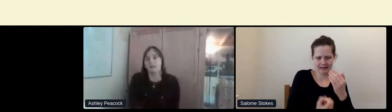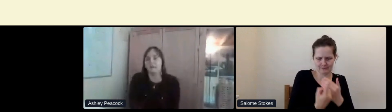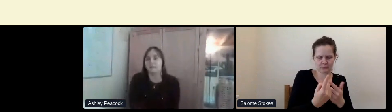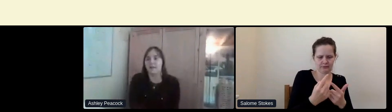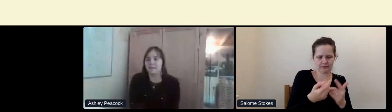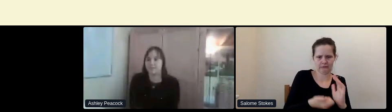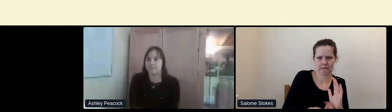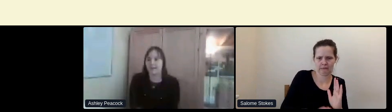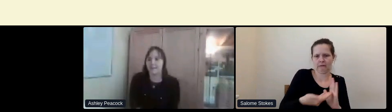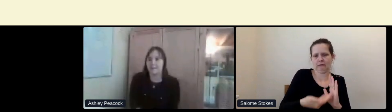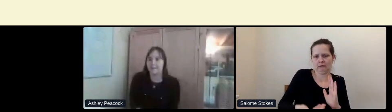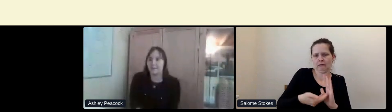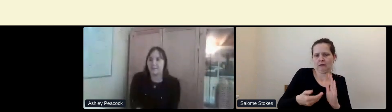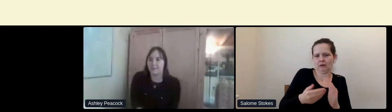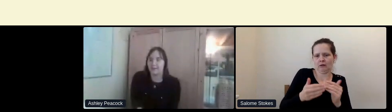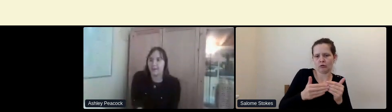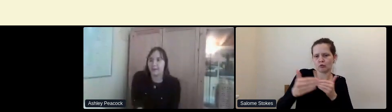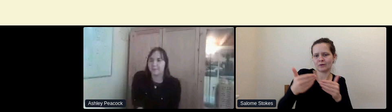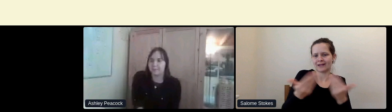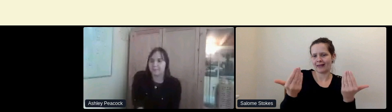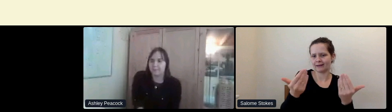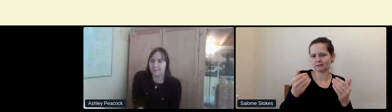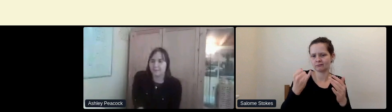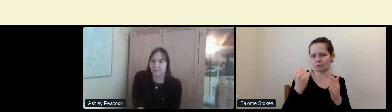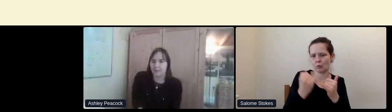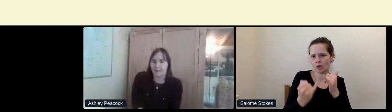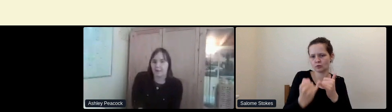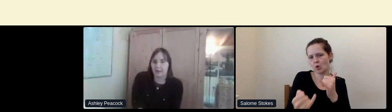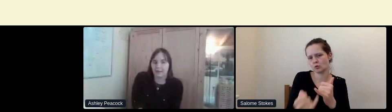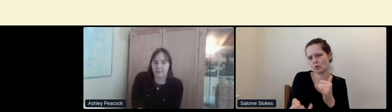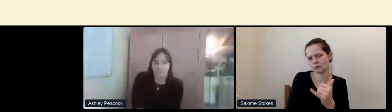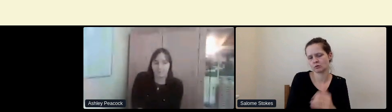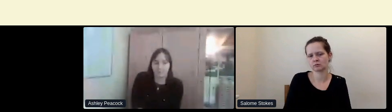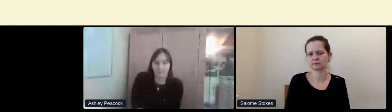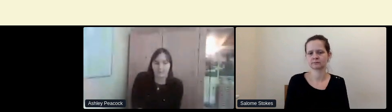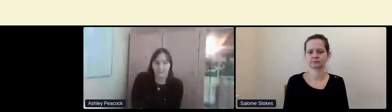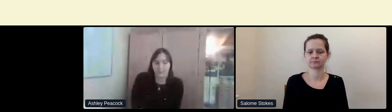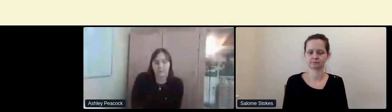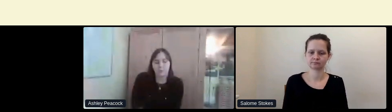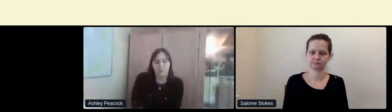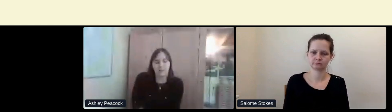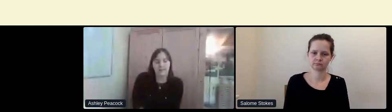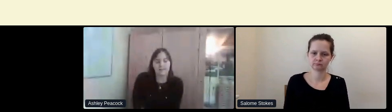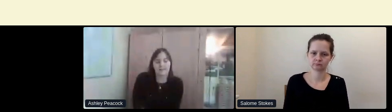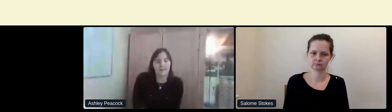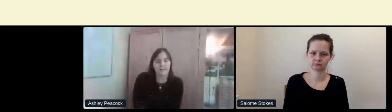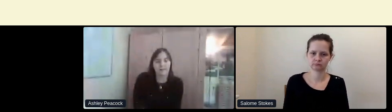for the rest of the day. I think we're at 27 minutes.